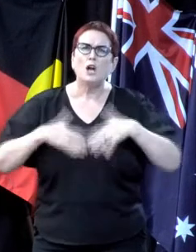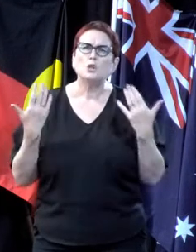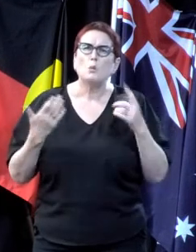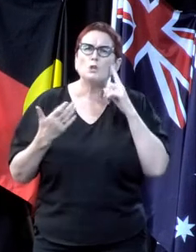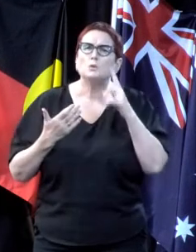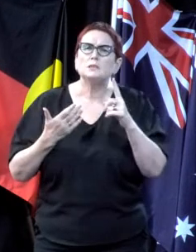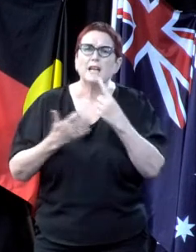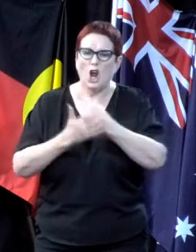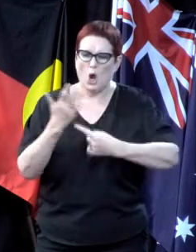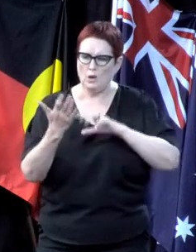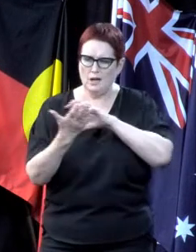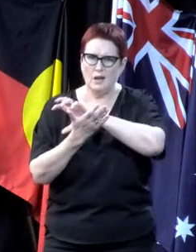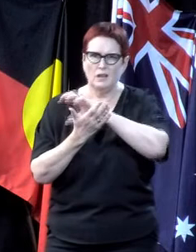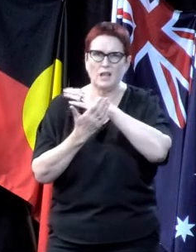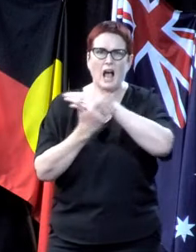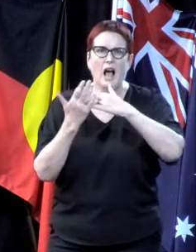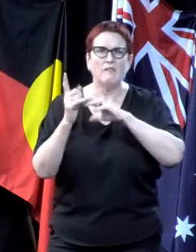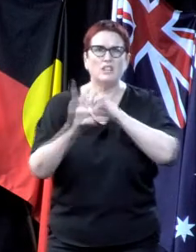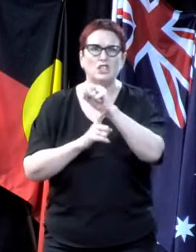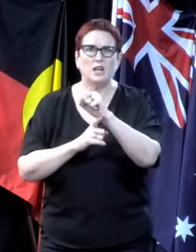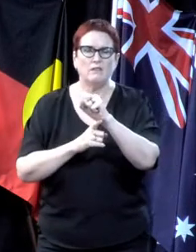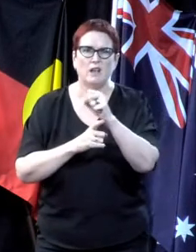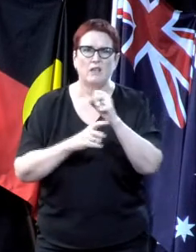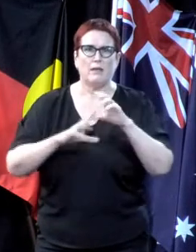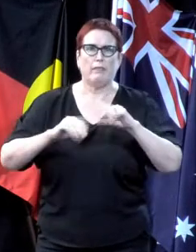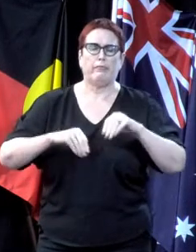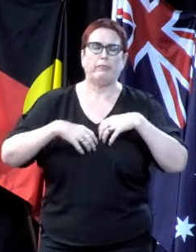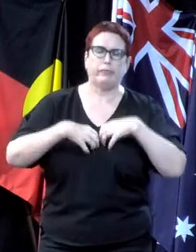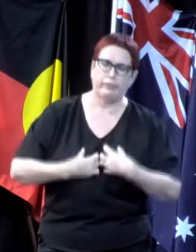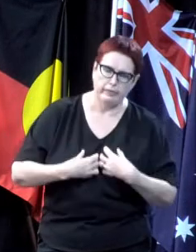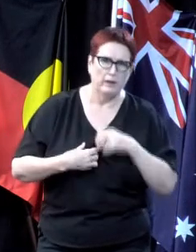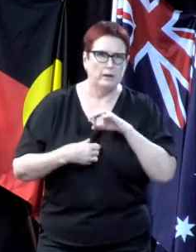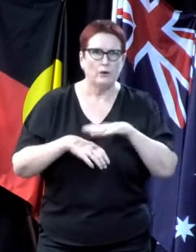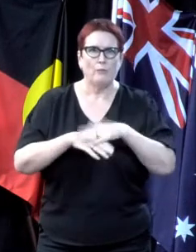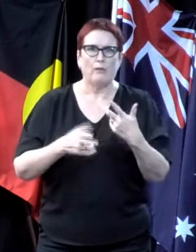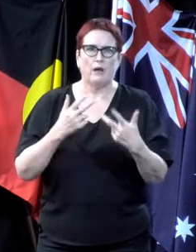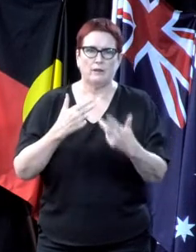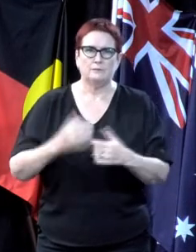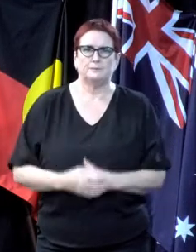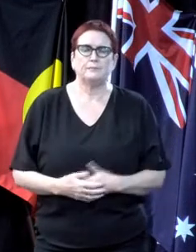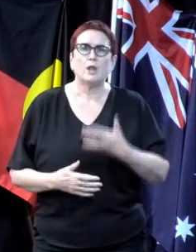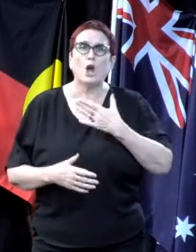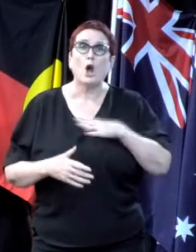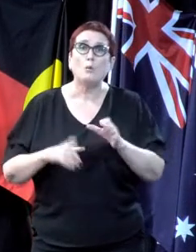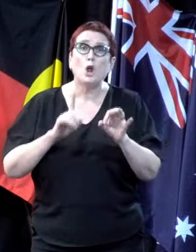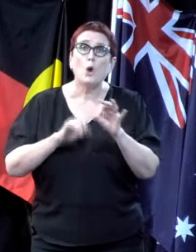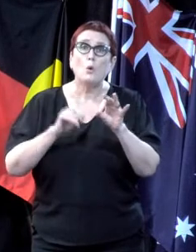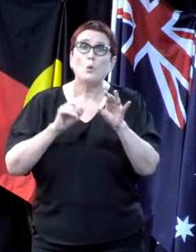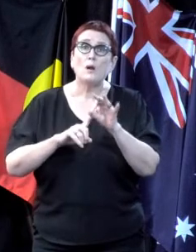An ongoing consideration and implementation of the Queensland Department of Education policy statement and the journey associated with the